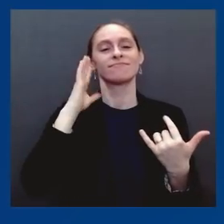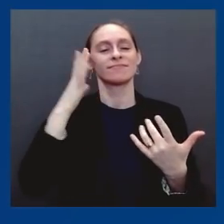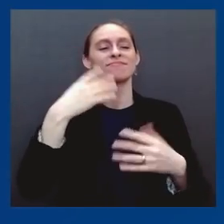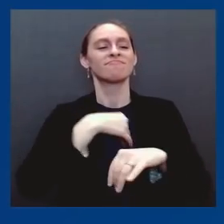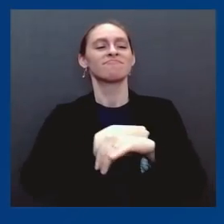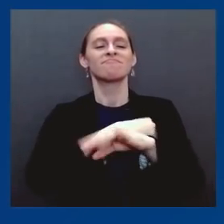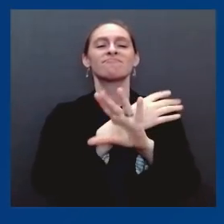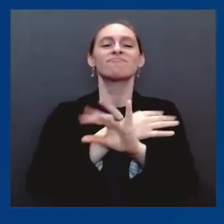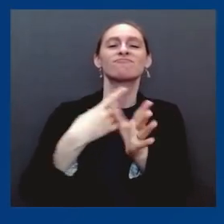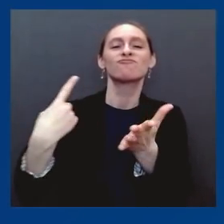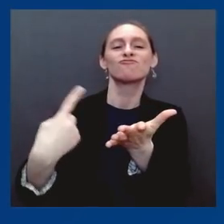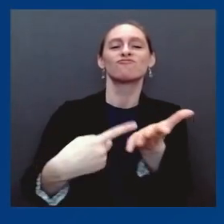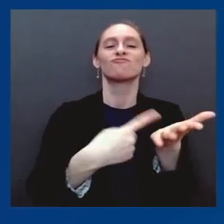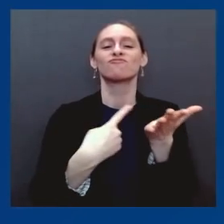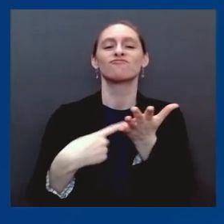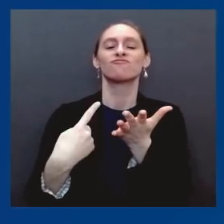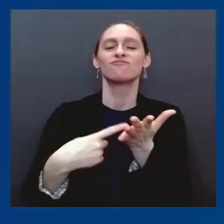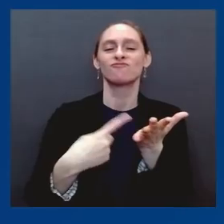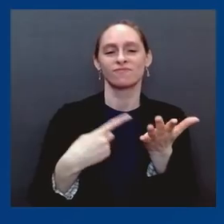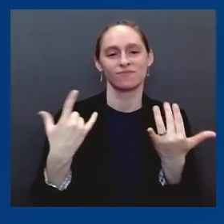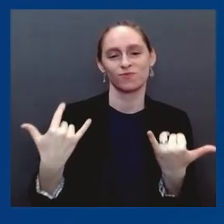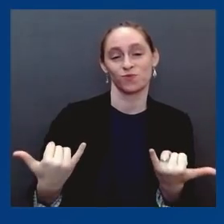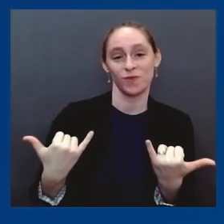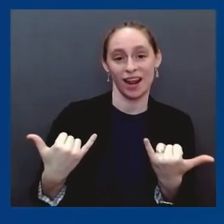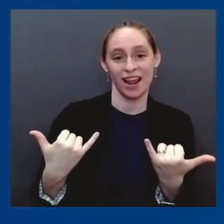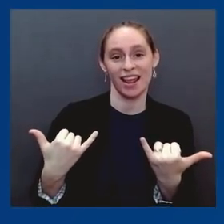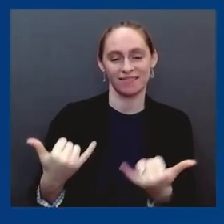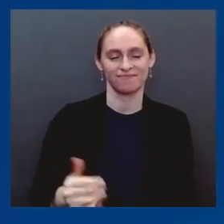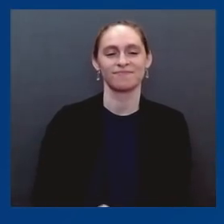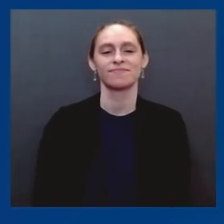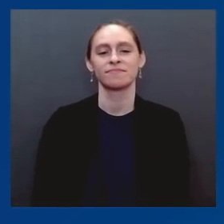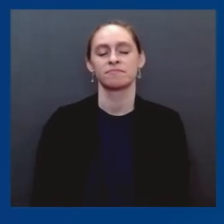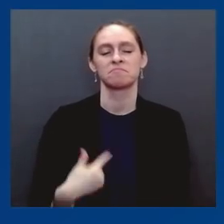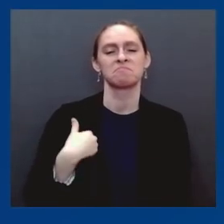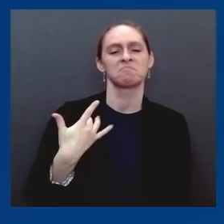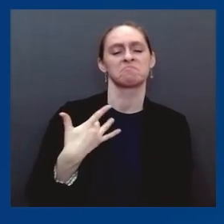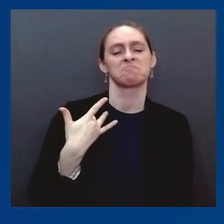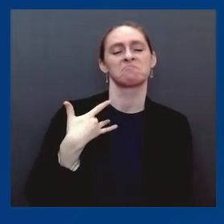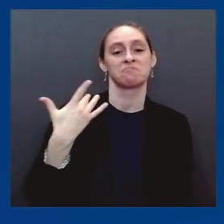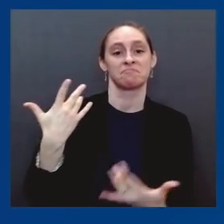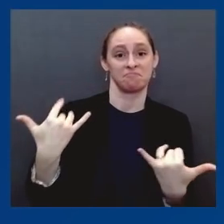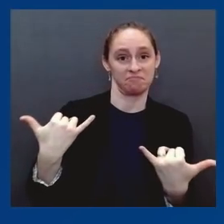Today, Dr. Walensky will provide an "Omicron in the U.S." update